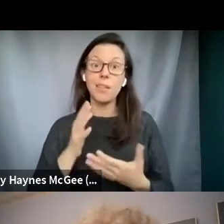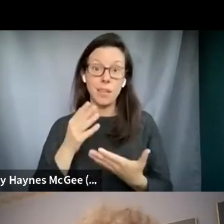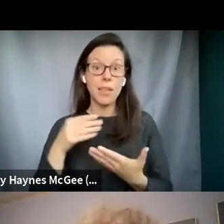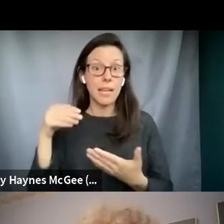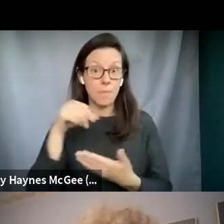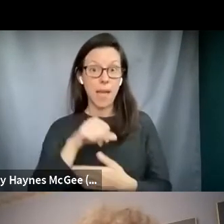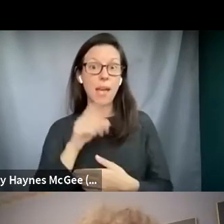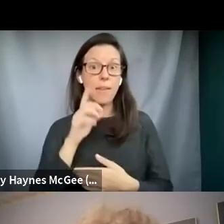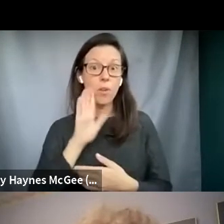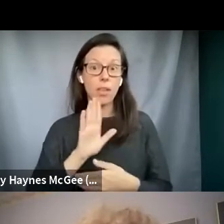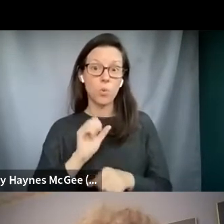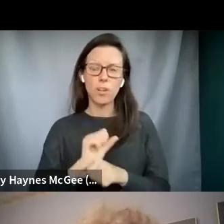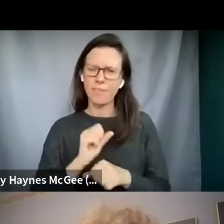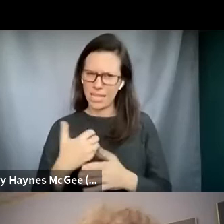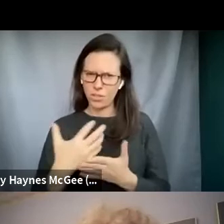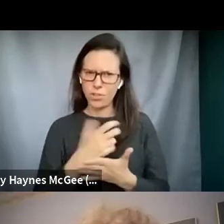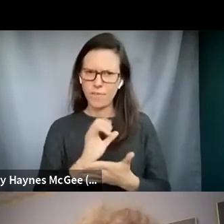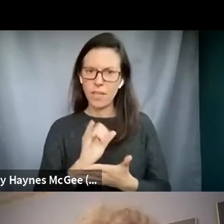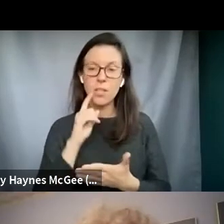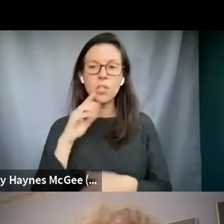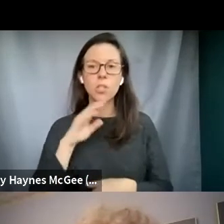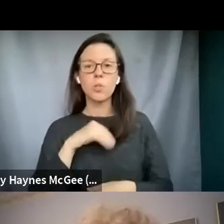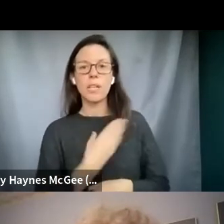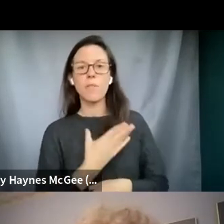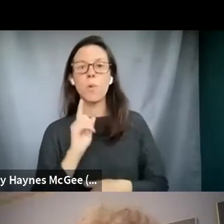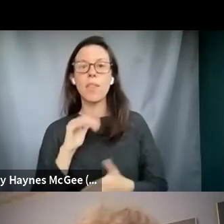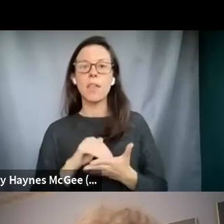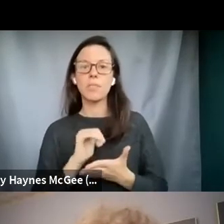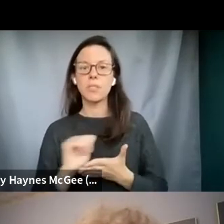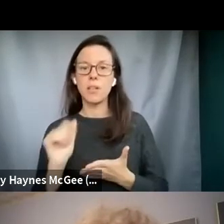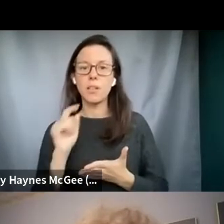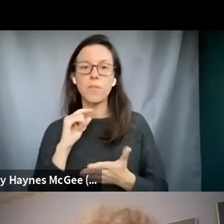their work, so we gave him a thousand dollars for all of that.